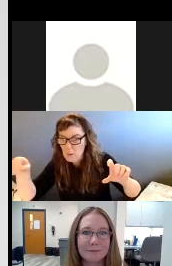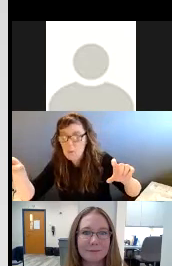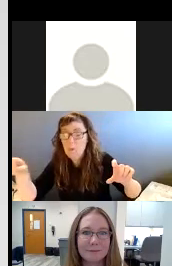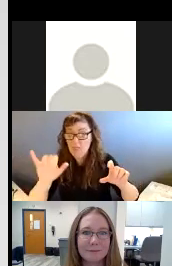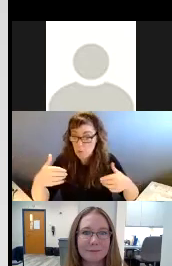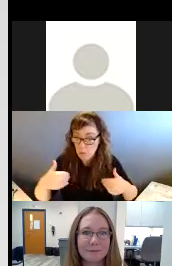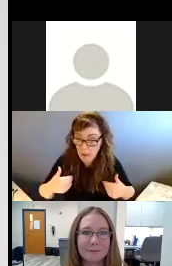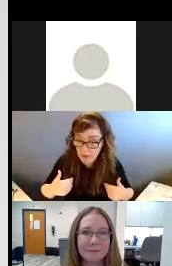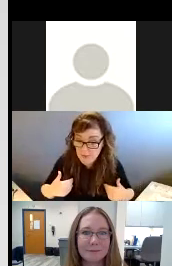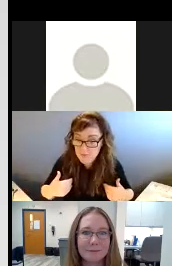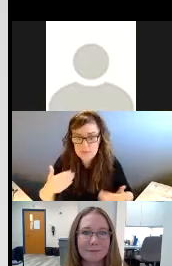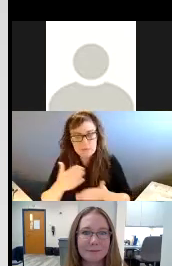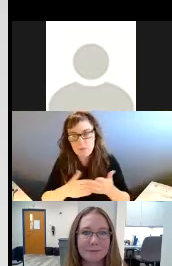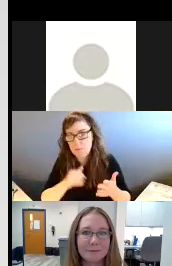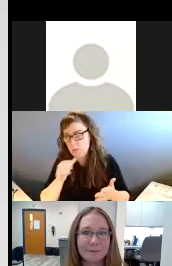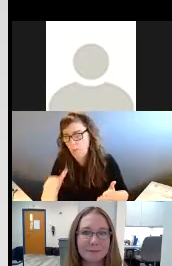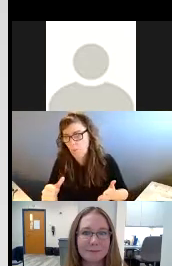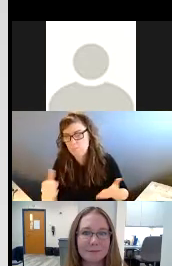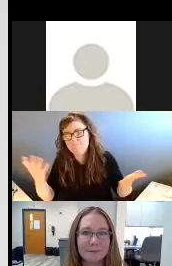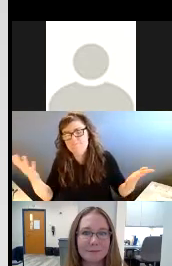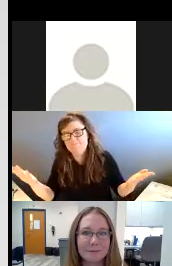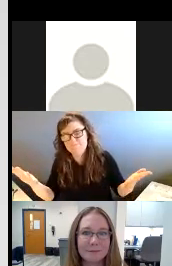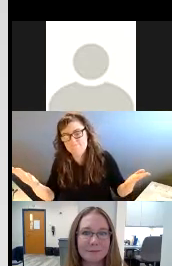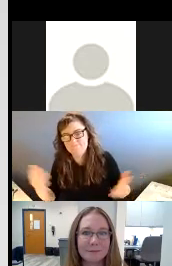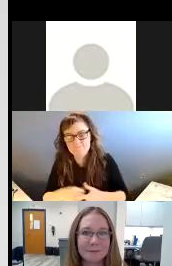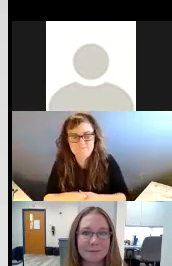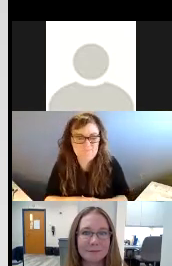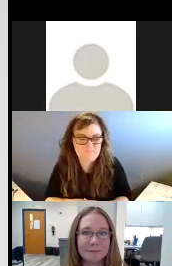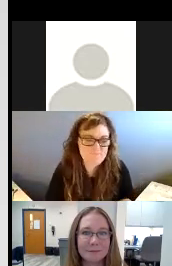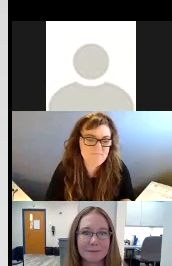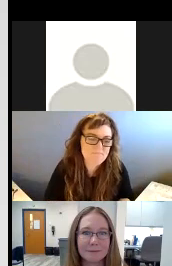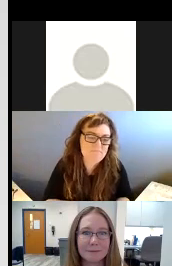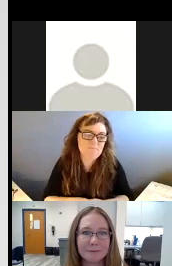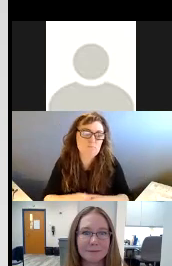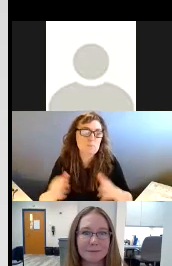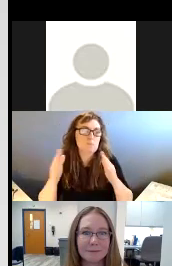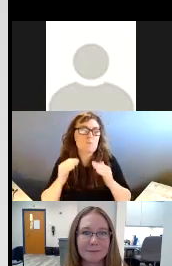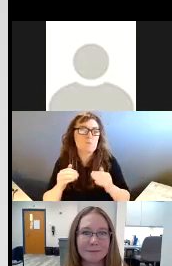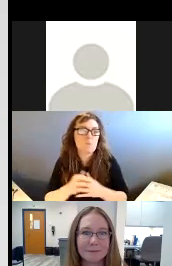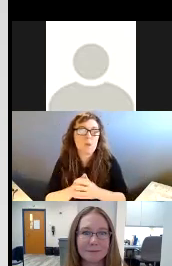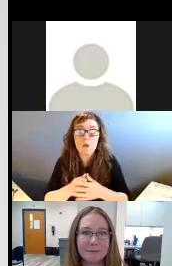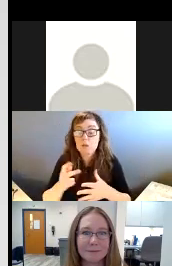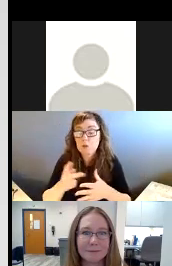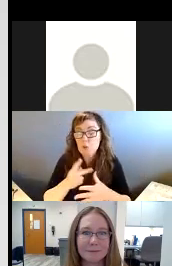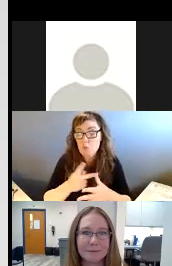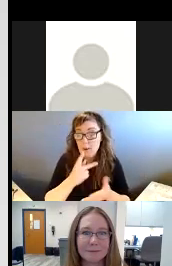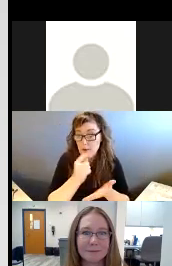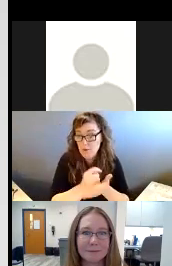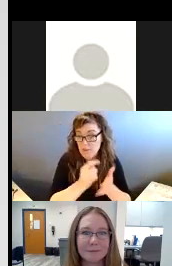NOW, WE KIND OF BREAK IT DOWN TO WHERE THE PRIMARY THERAPIST THAT IS WORKING WITH THE PATIENT HAS A SET